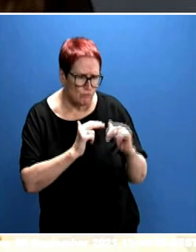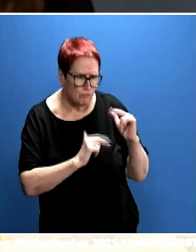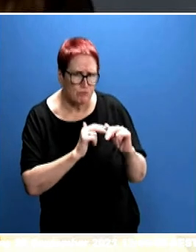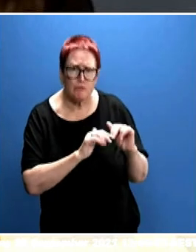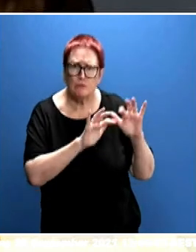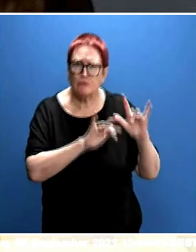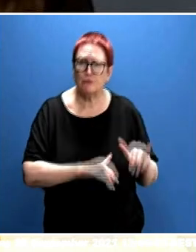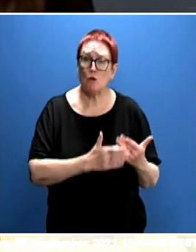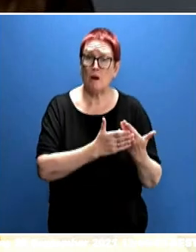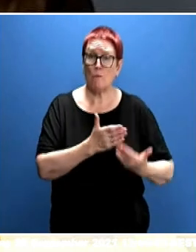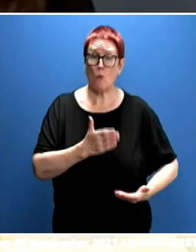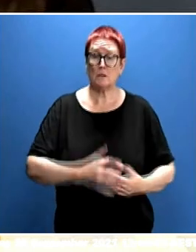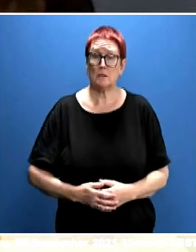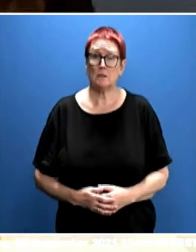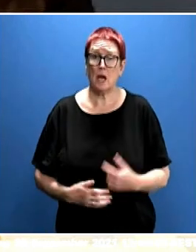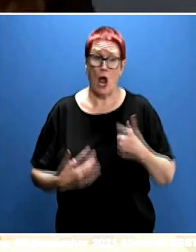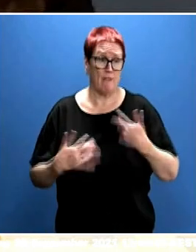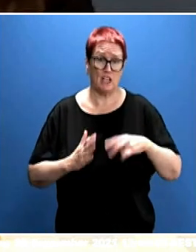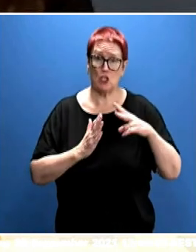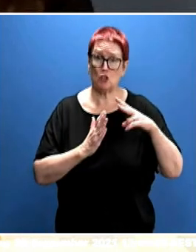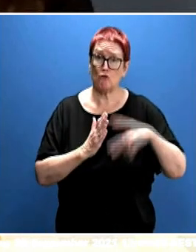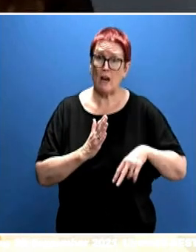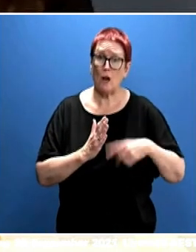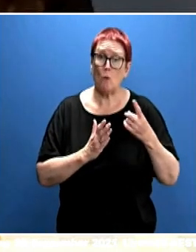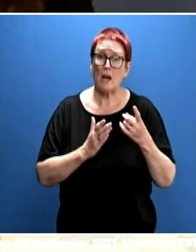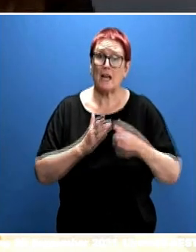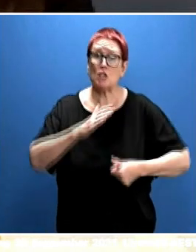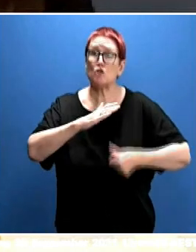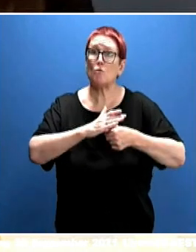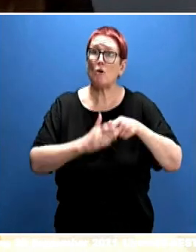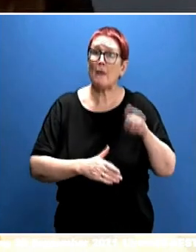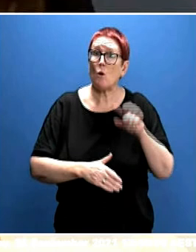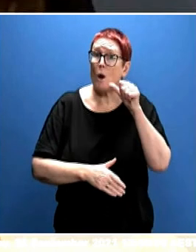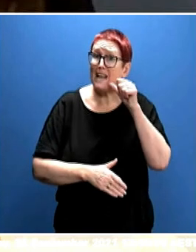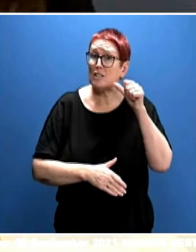I read in a report in sentence in the Supreme Court where an Aboriginal man